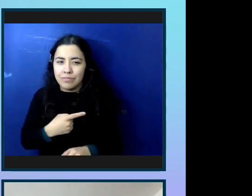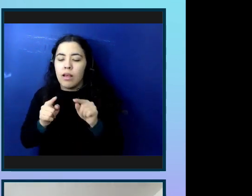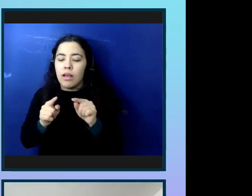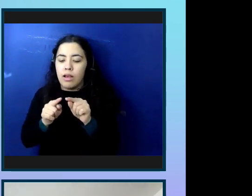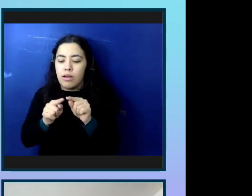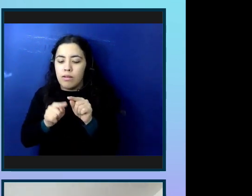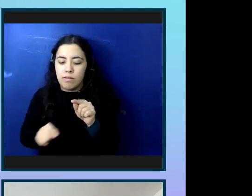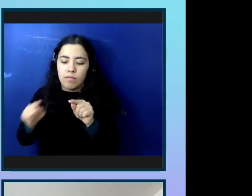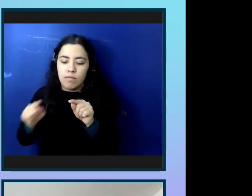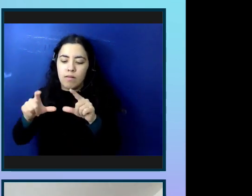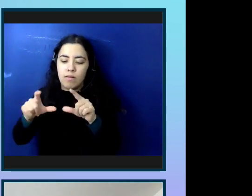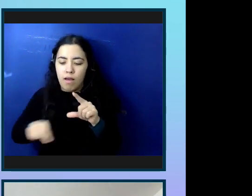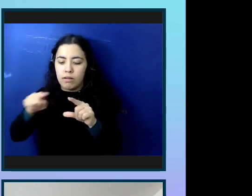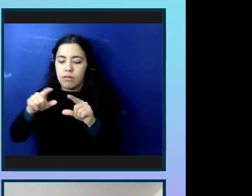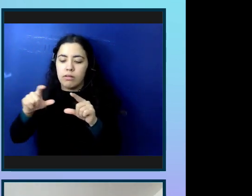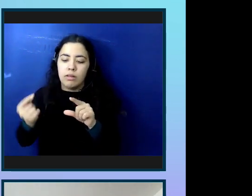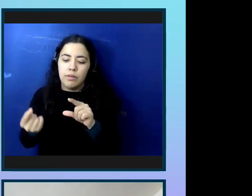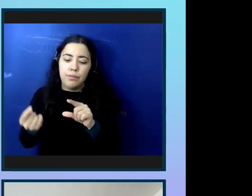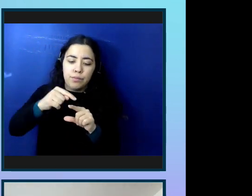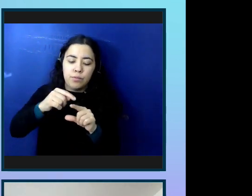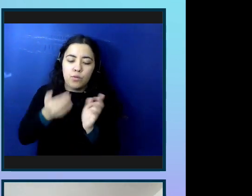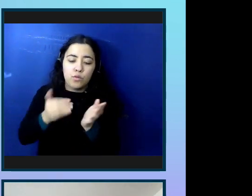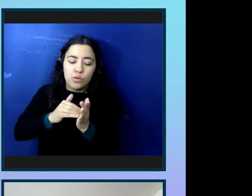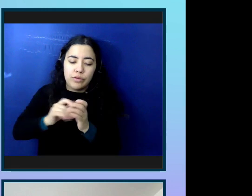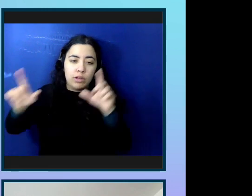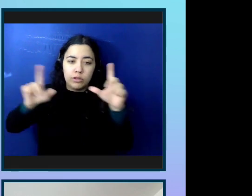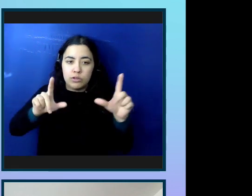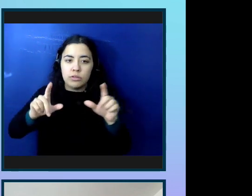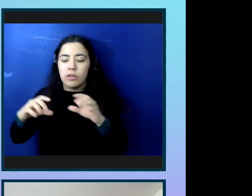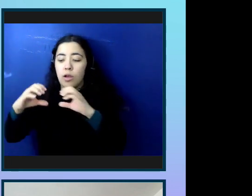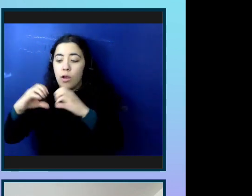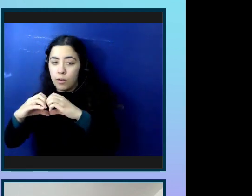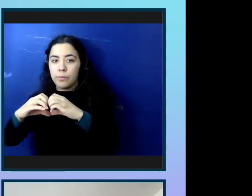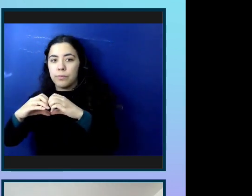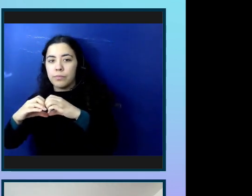a heart icon, a little pin icon, we think that they're very straightforward